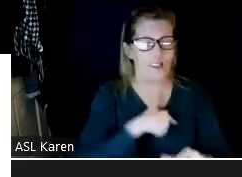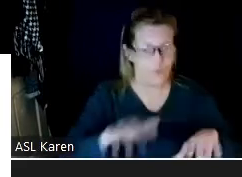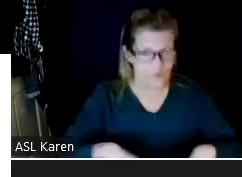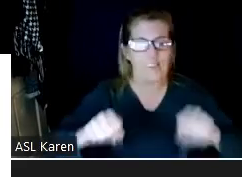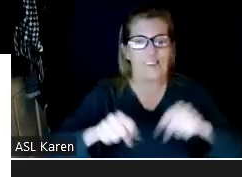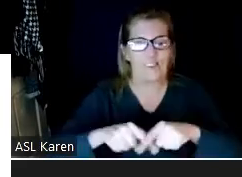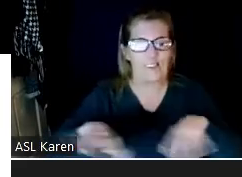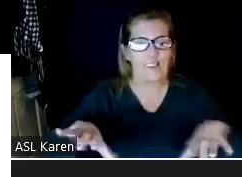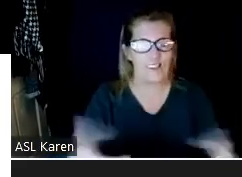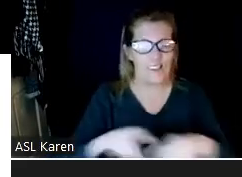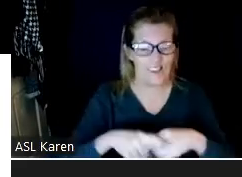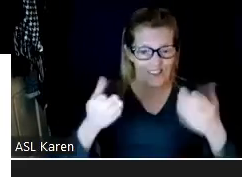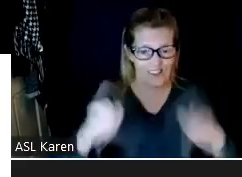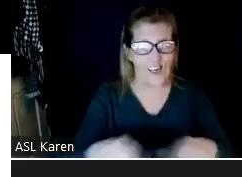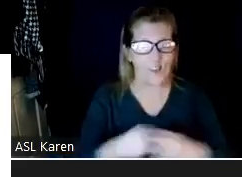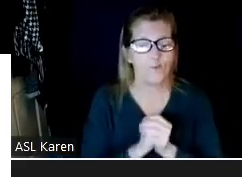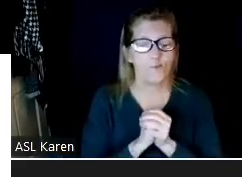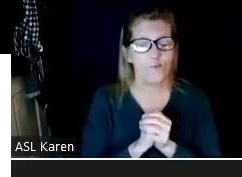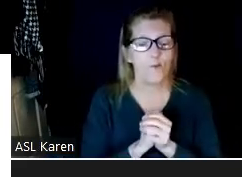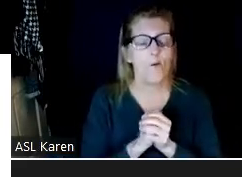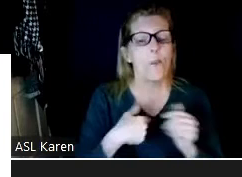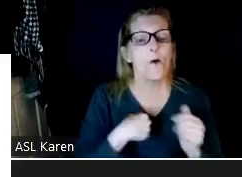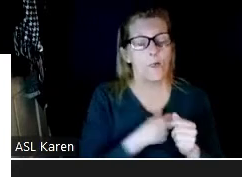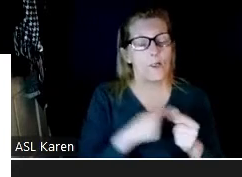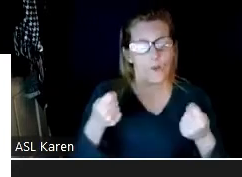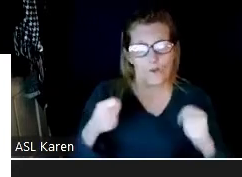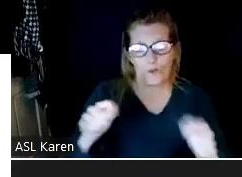we're striving to ensure that as we build the program we consider